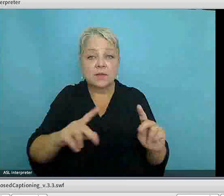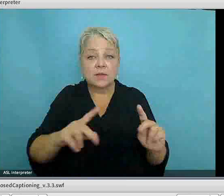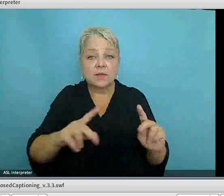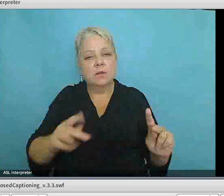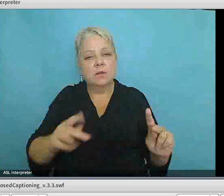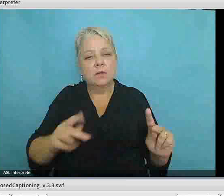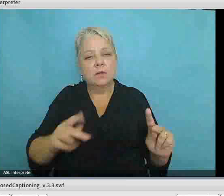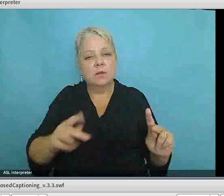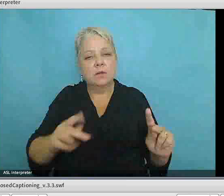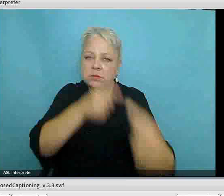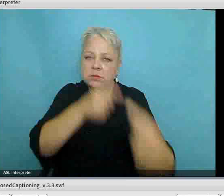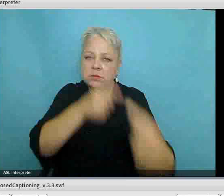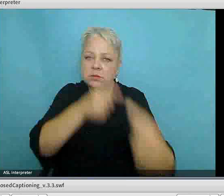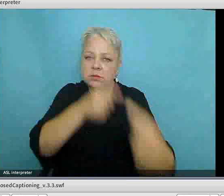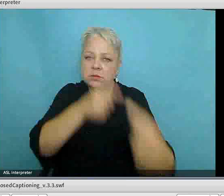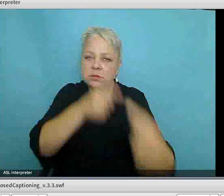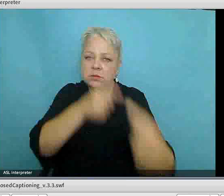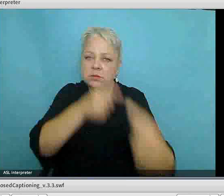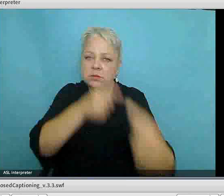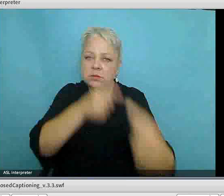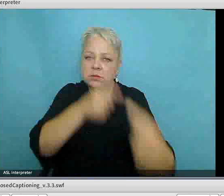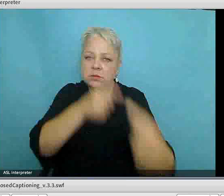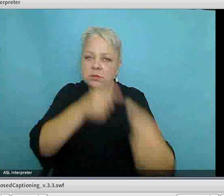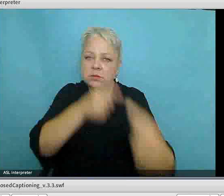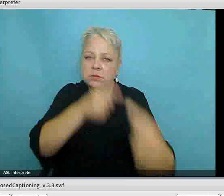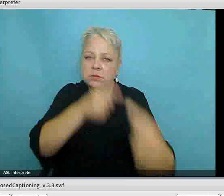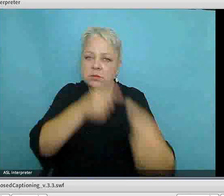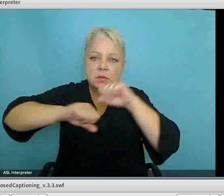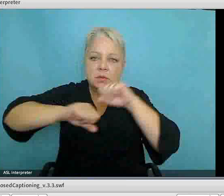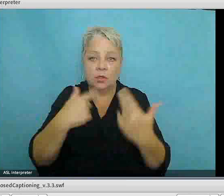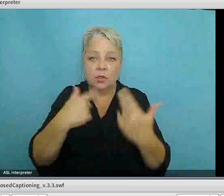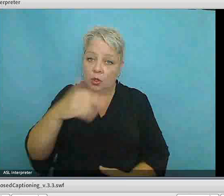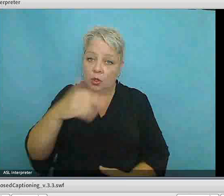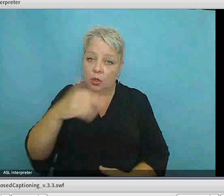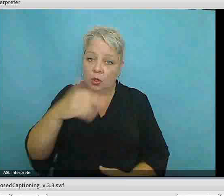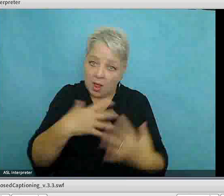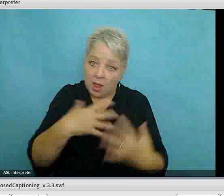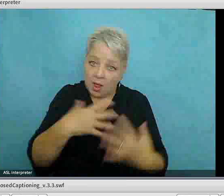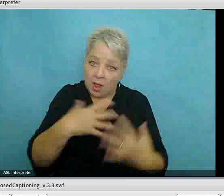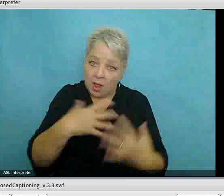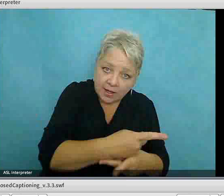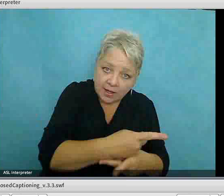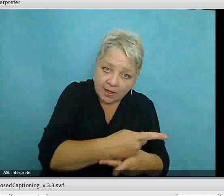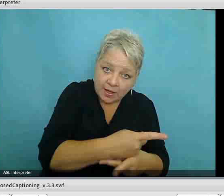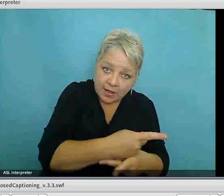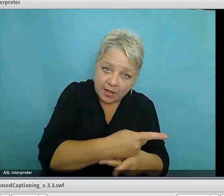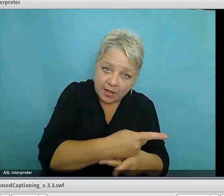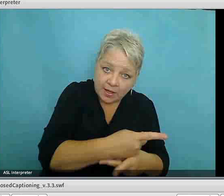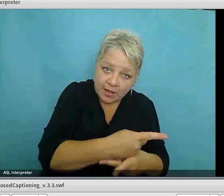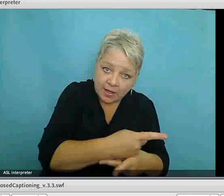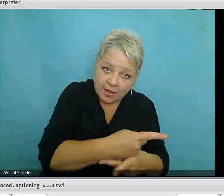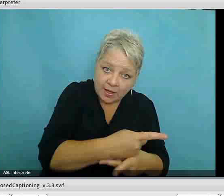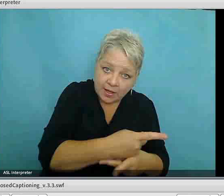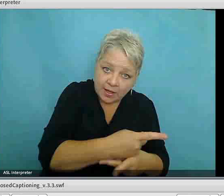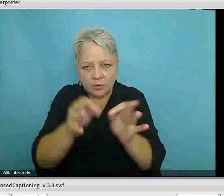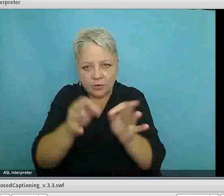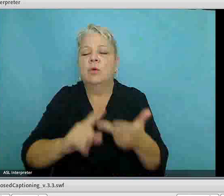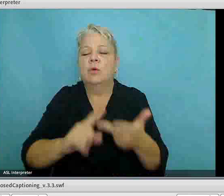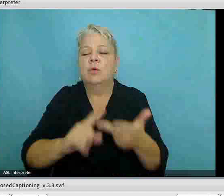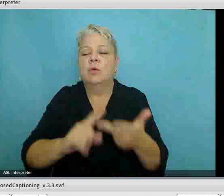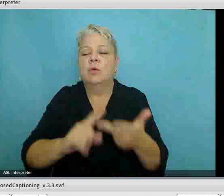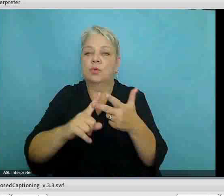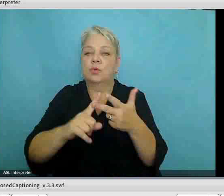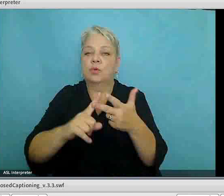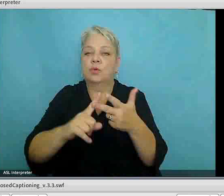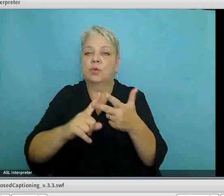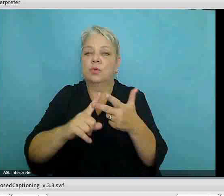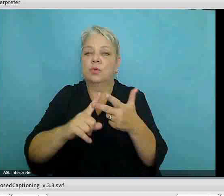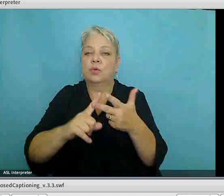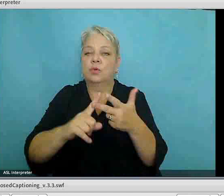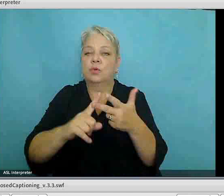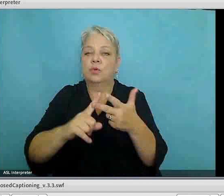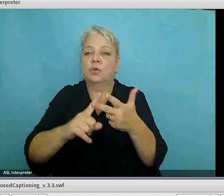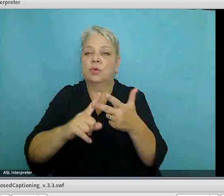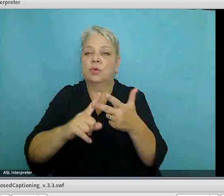interpreting services and equipment that meets their needs and offices that have examination